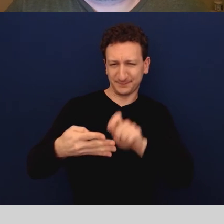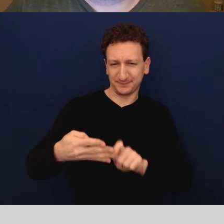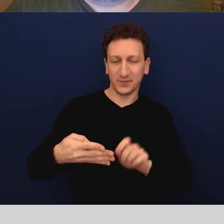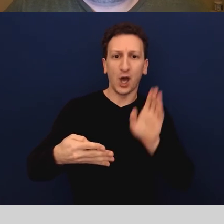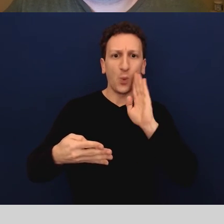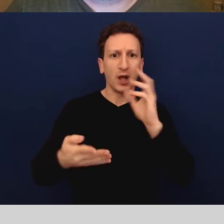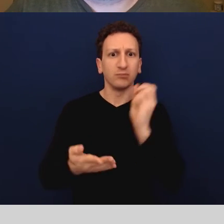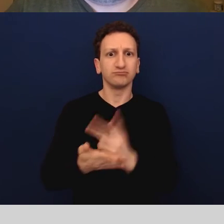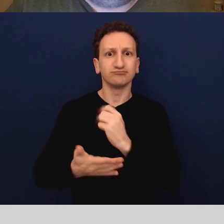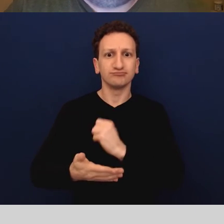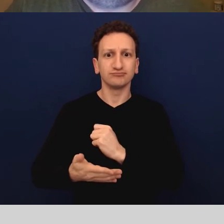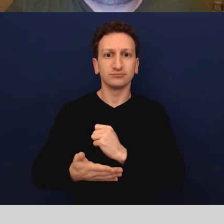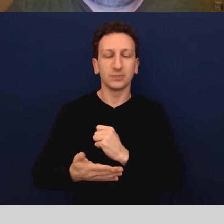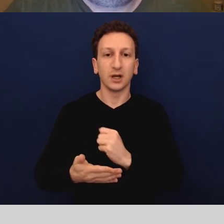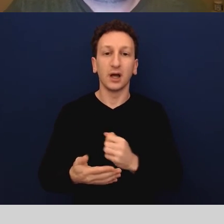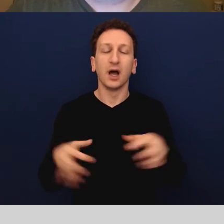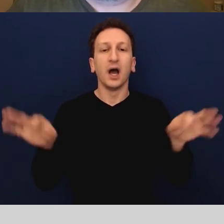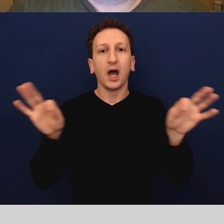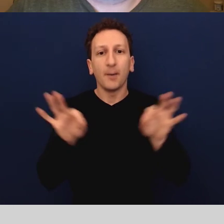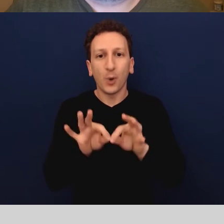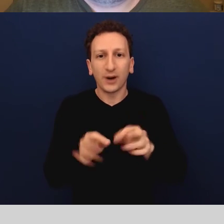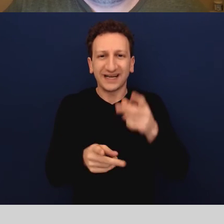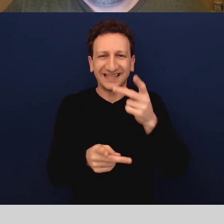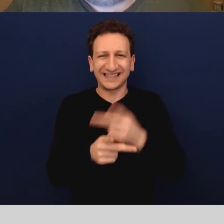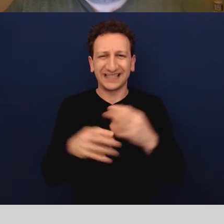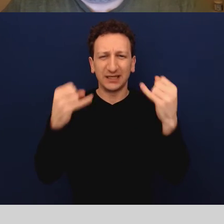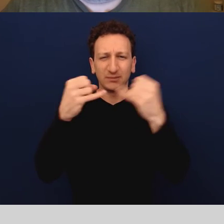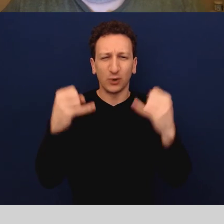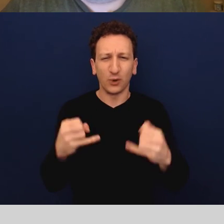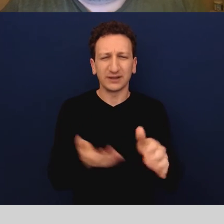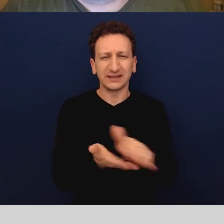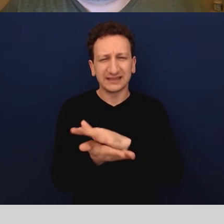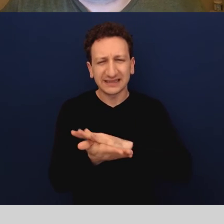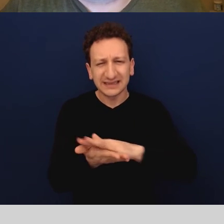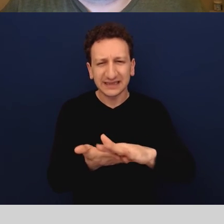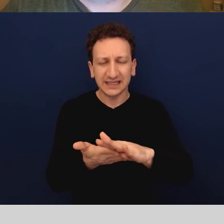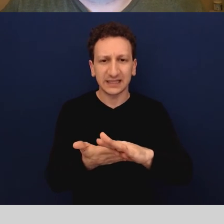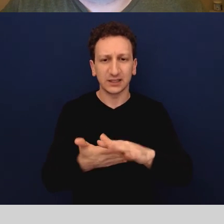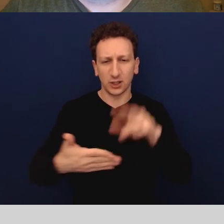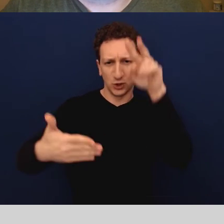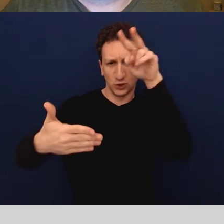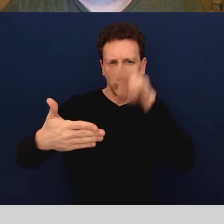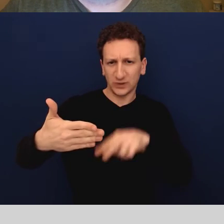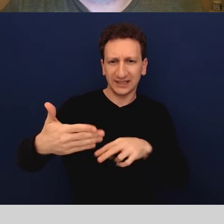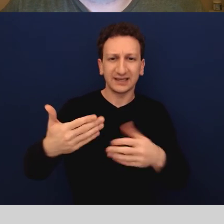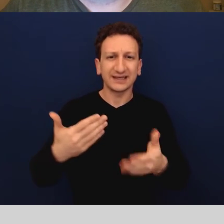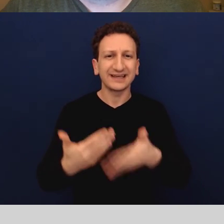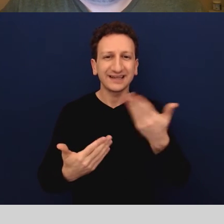fitting on a slide is a very strict test, but your code is also probably gonna do more complicated things.